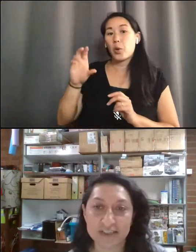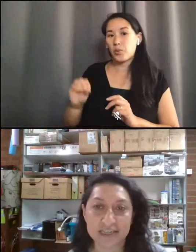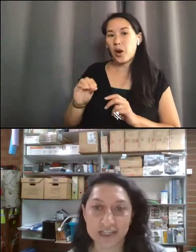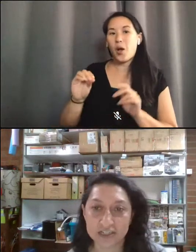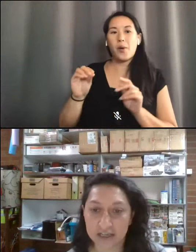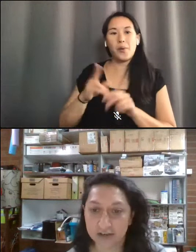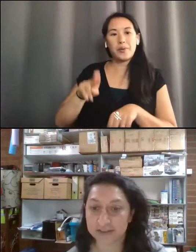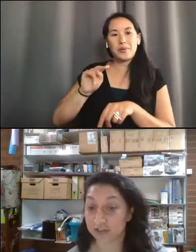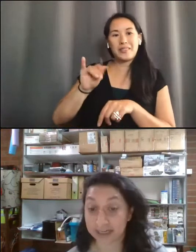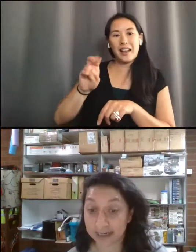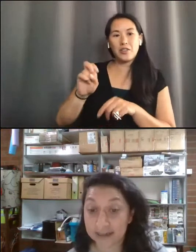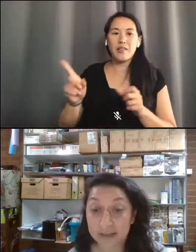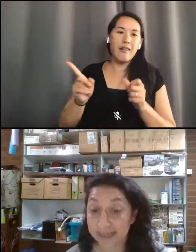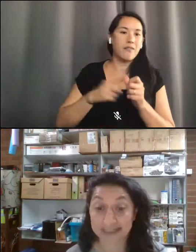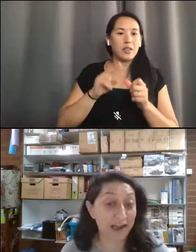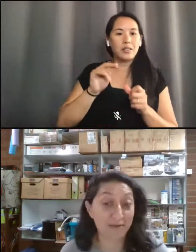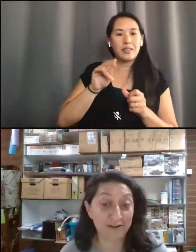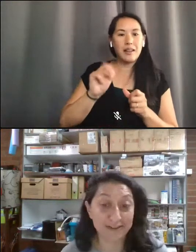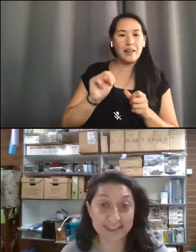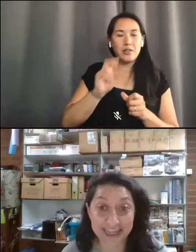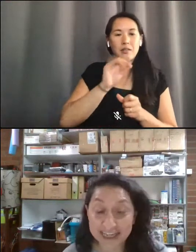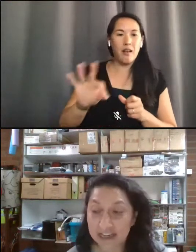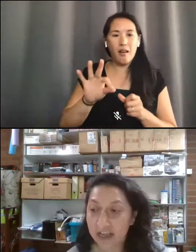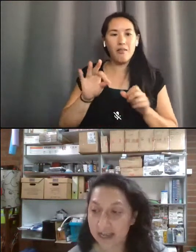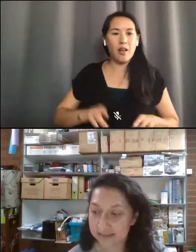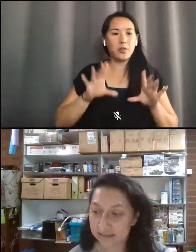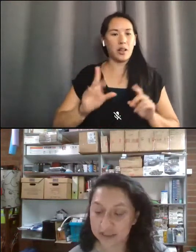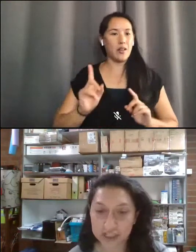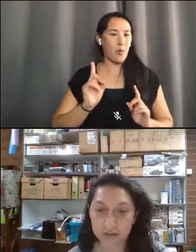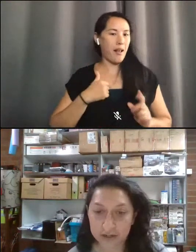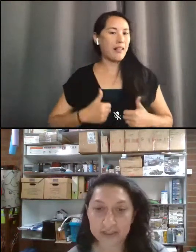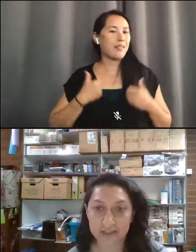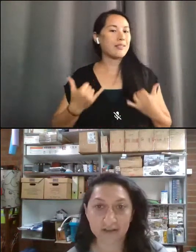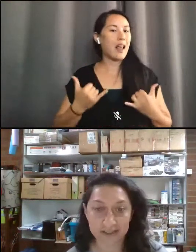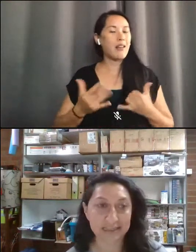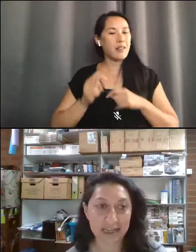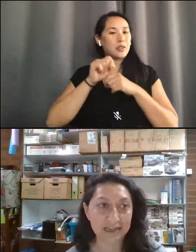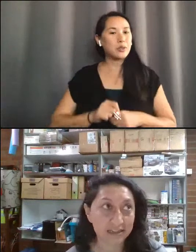first nations of australia the place that i'm on today as the traditional owners of this land that